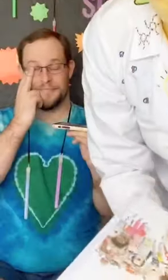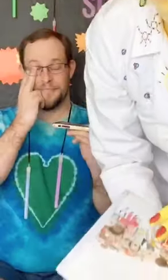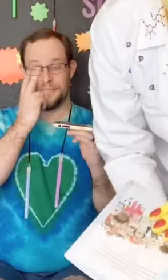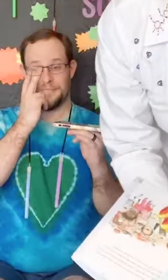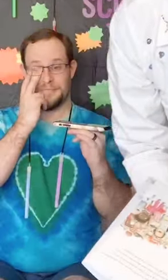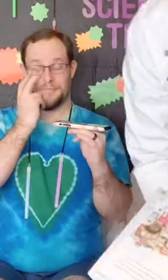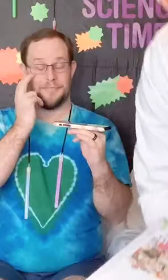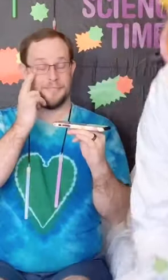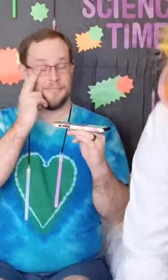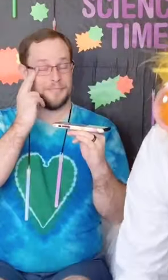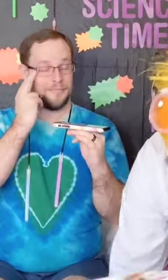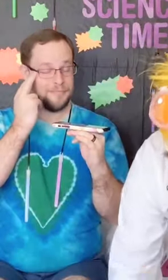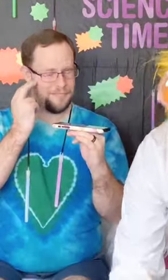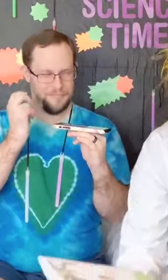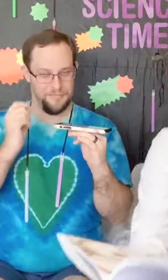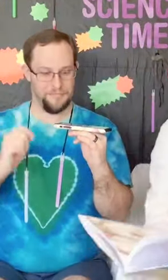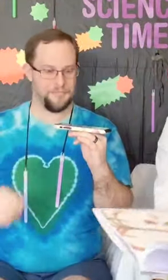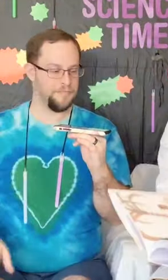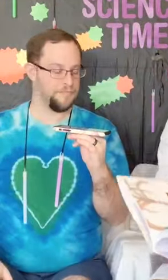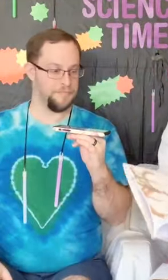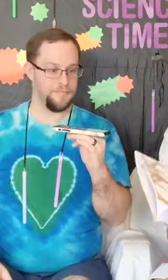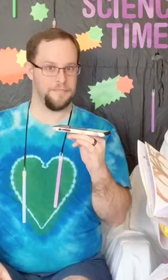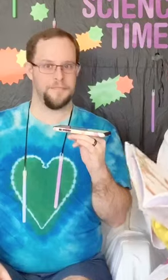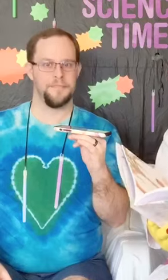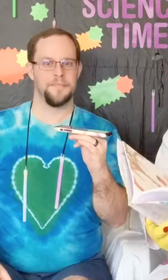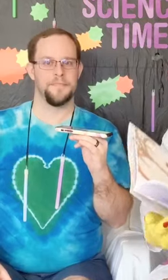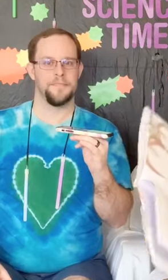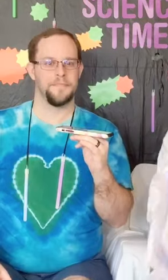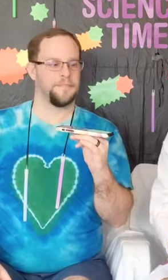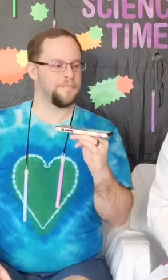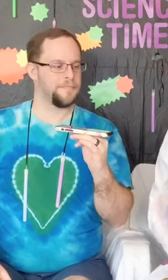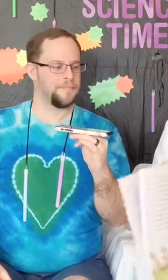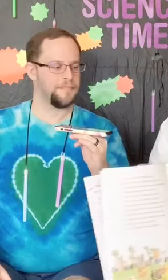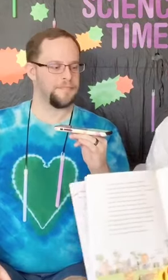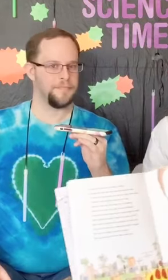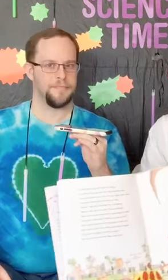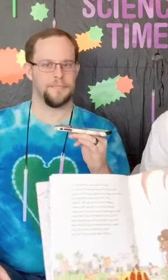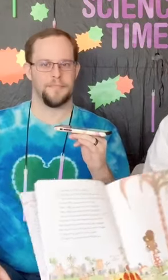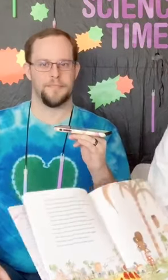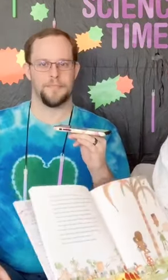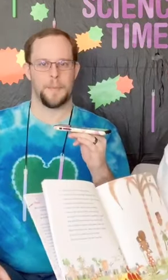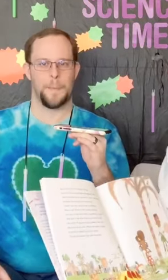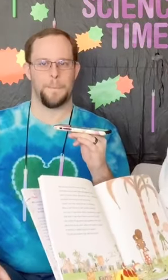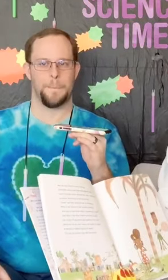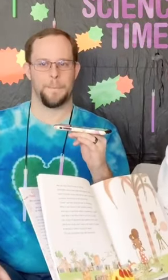You get the picture. Ada was busy that first day of spring